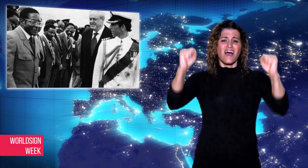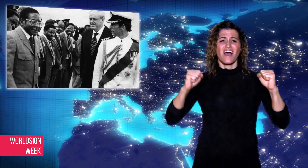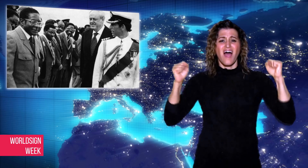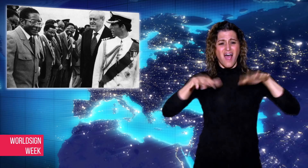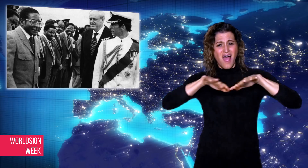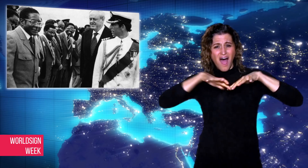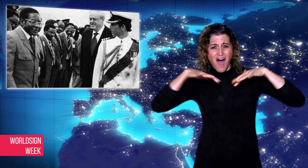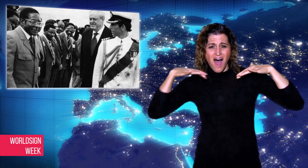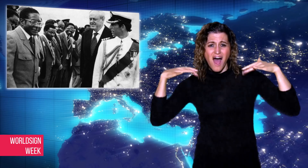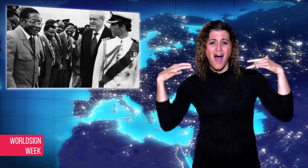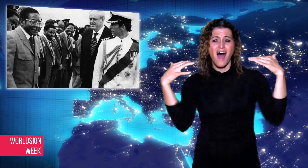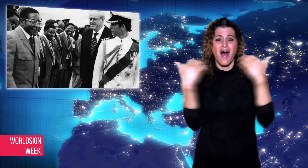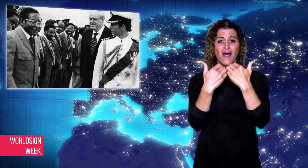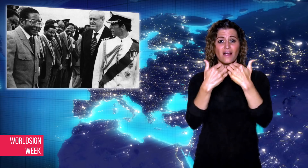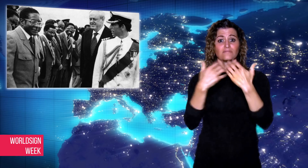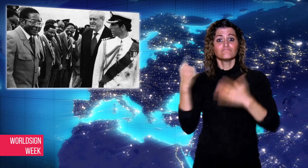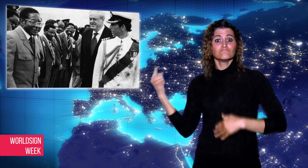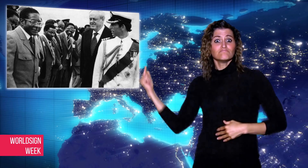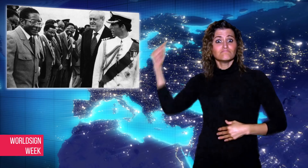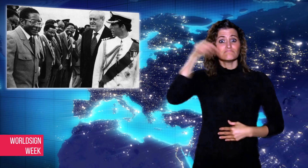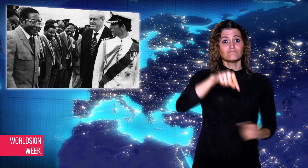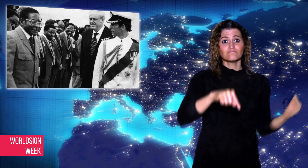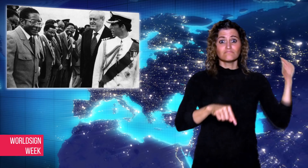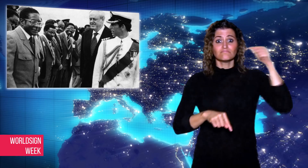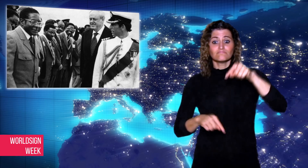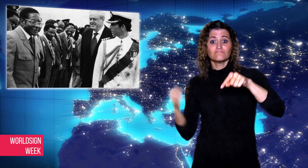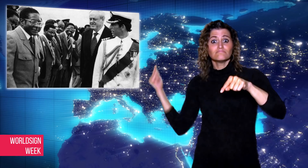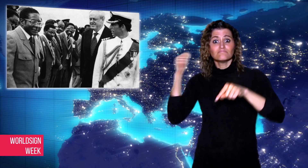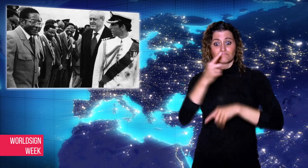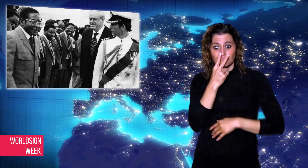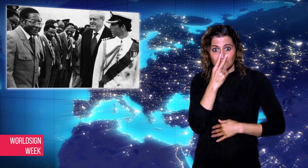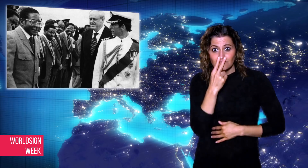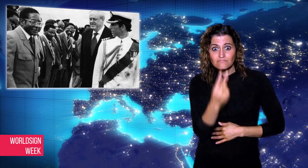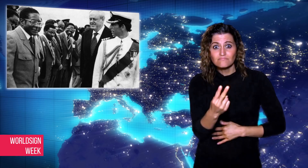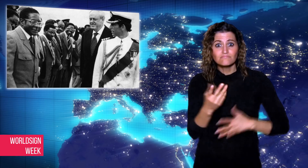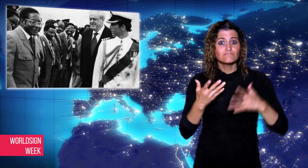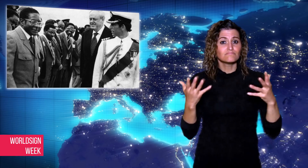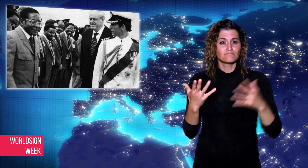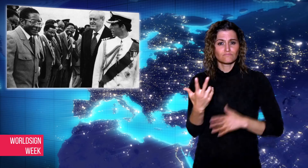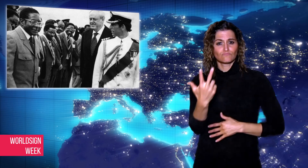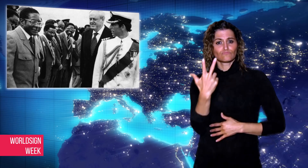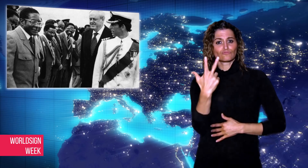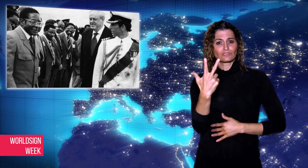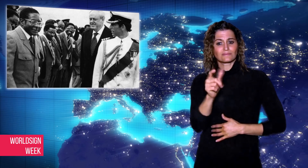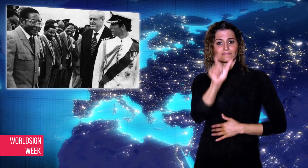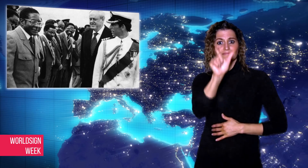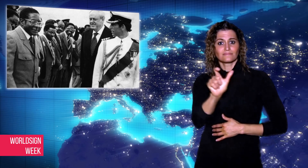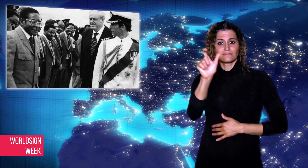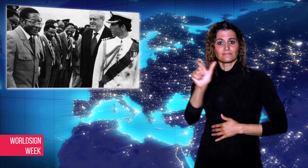promised in his speech 2018